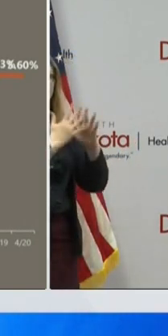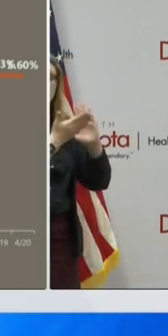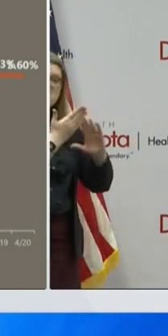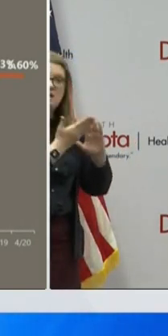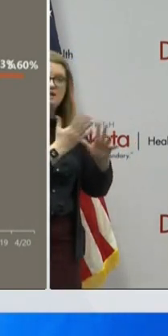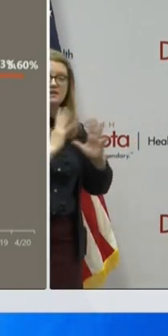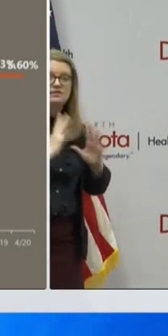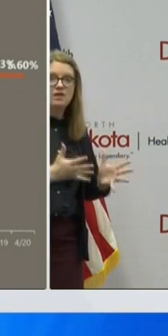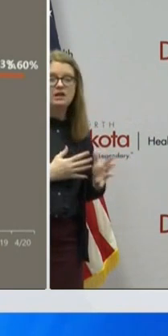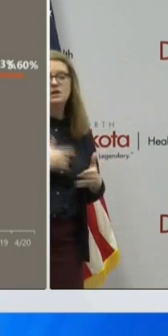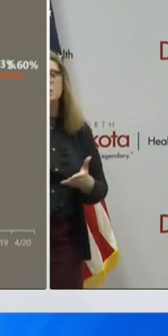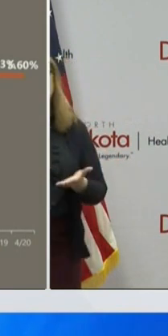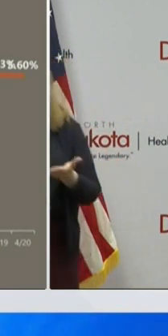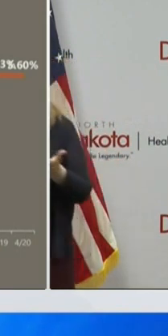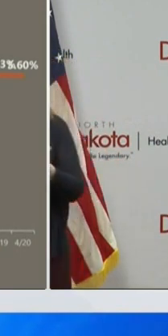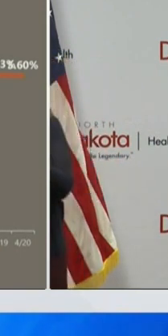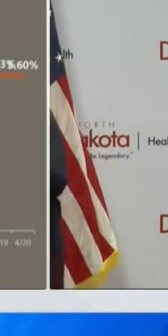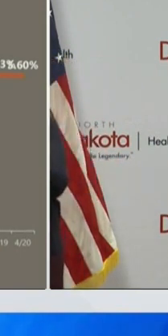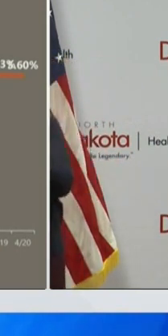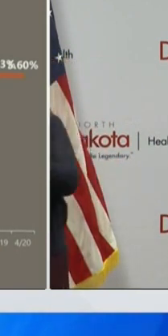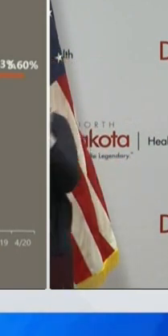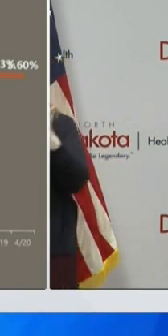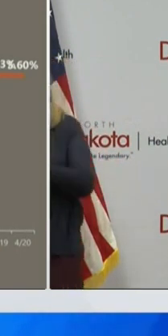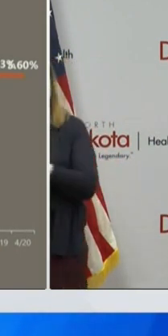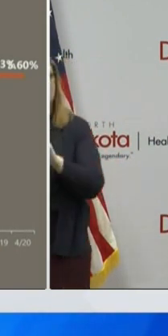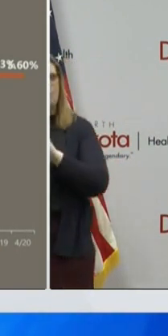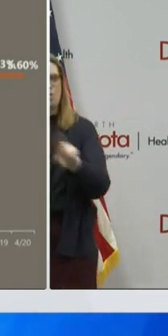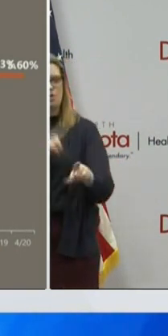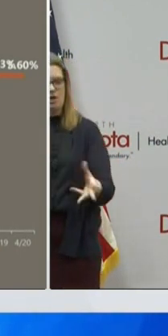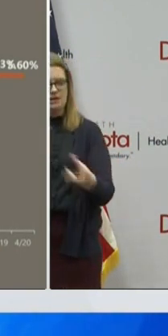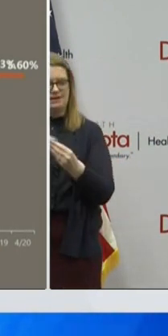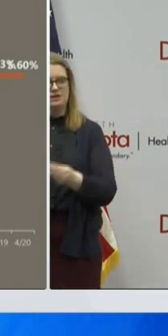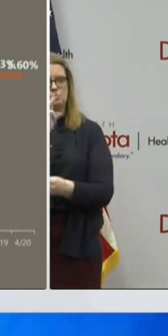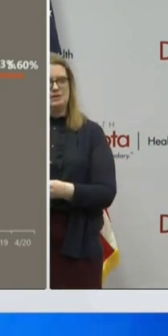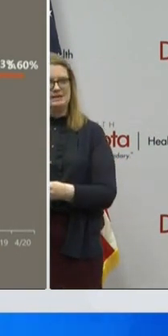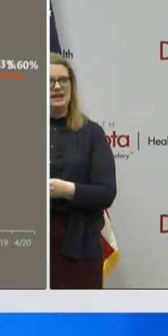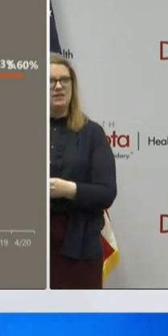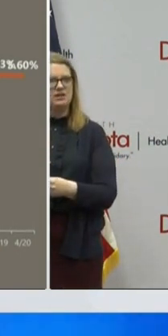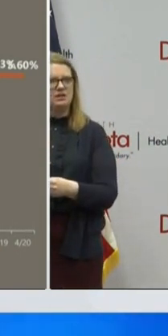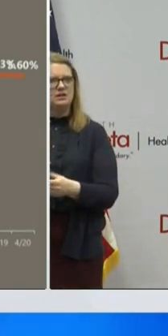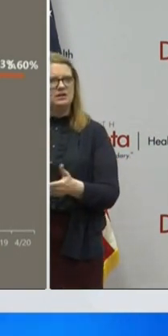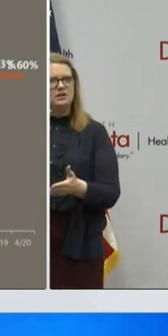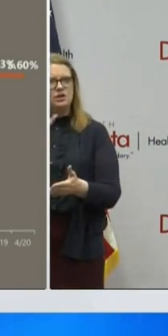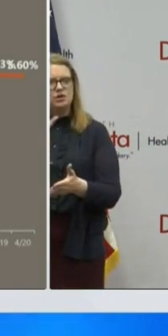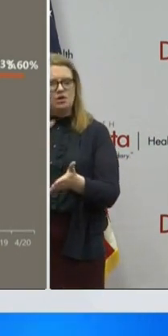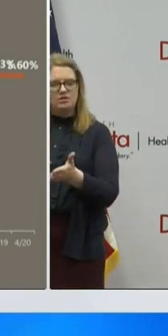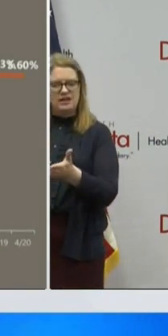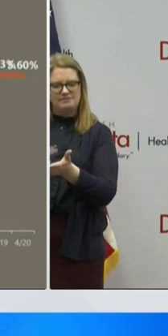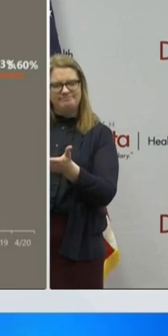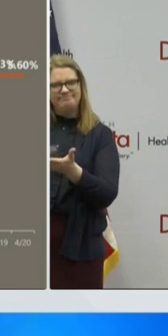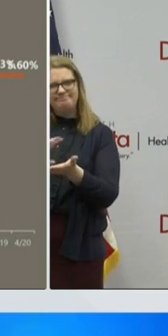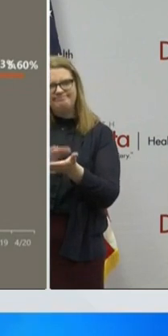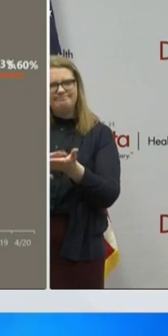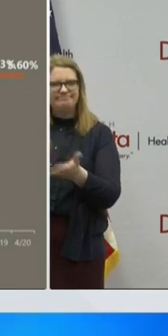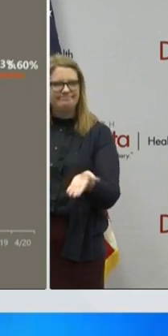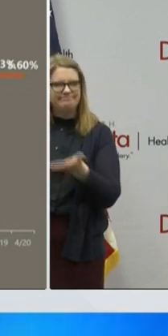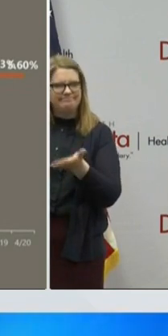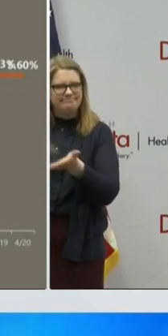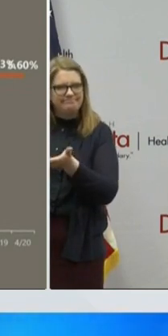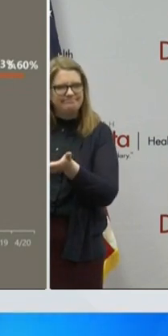ACTIVE EVERY DAY, AND SO WE'VE GOT A WIDE MAJORITY OF THE ECONOMY STILL GOING, AND, AGAIN,